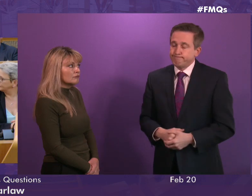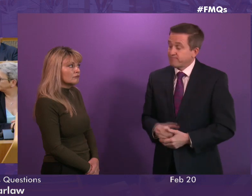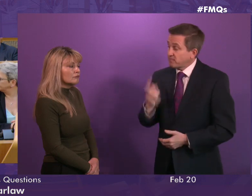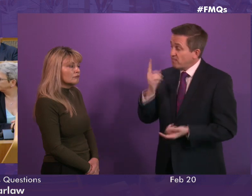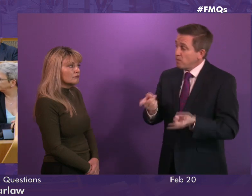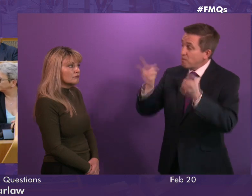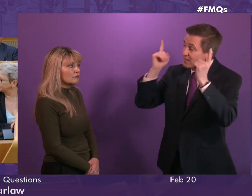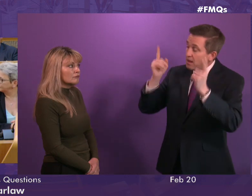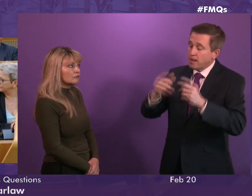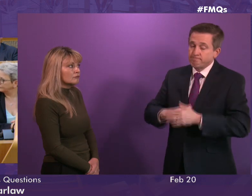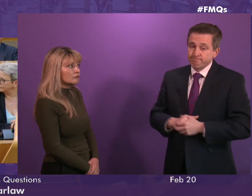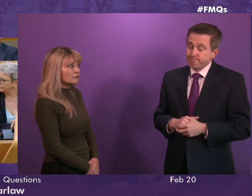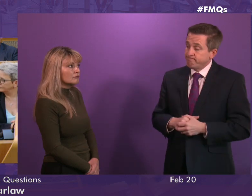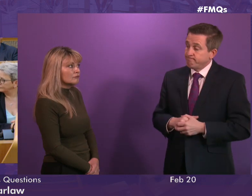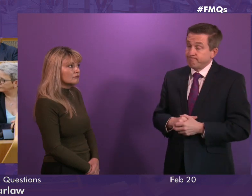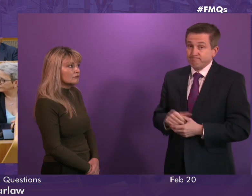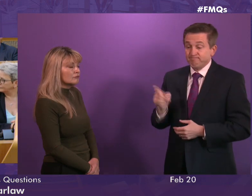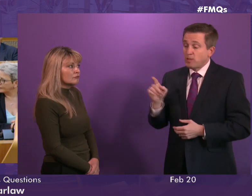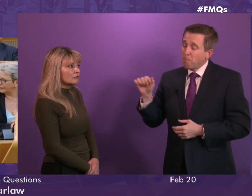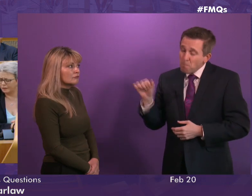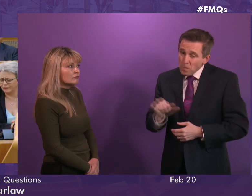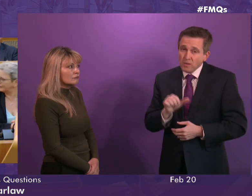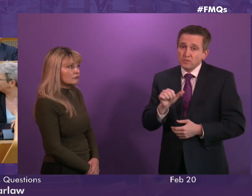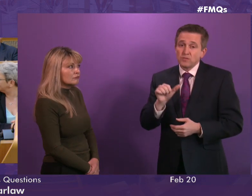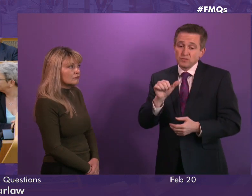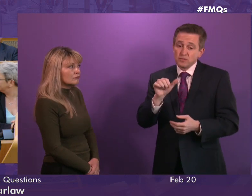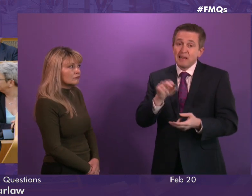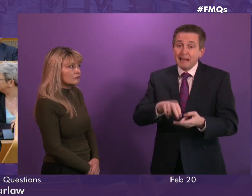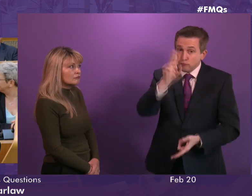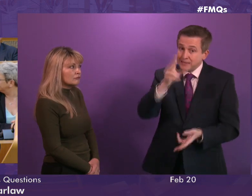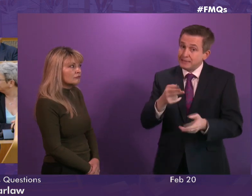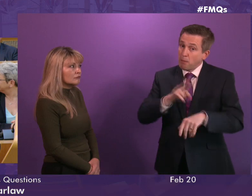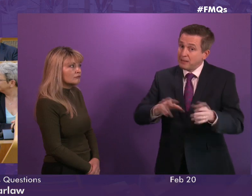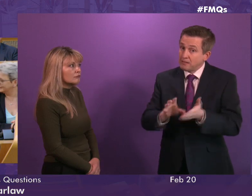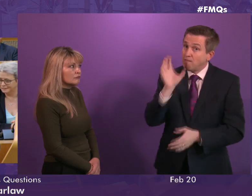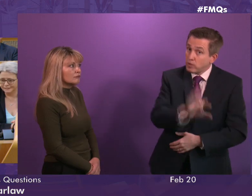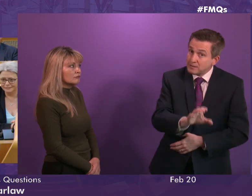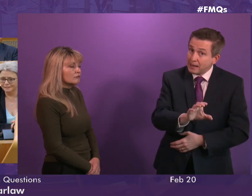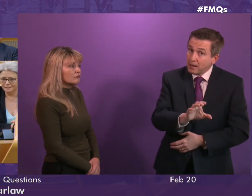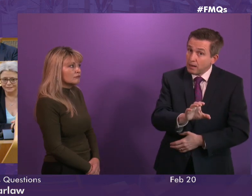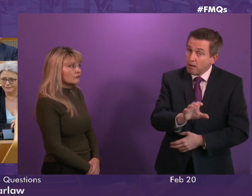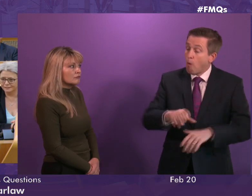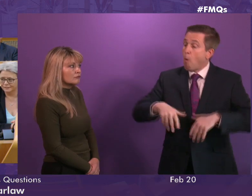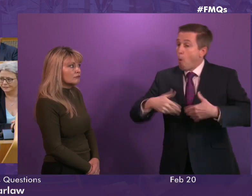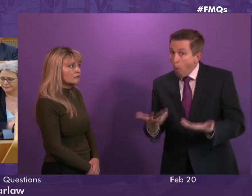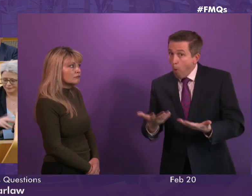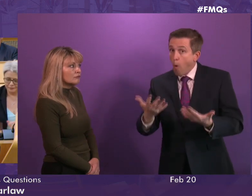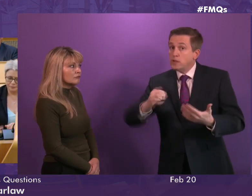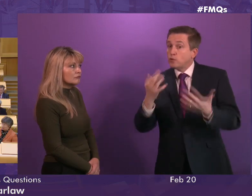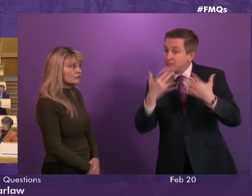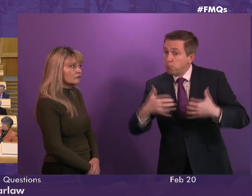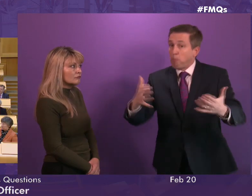The choice is clear—the First Minister must increase police funding or she will be putting the public at risk.